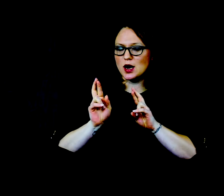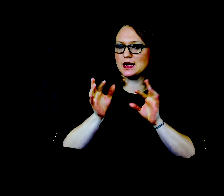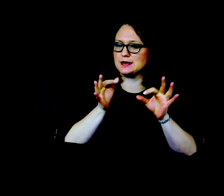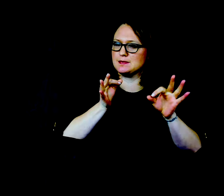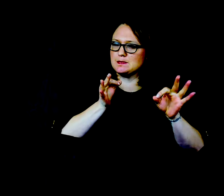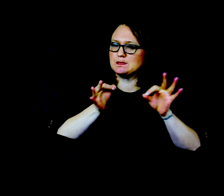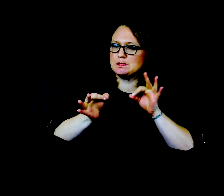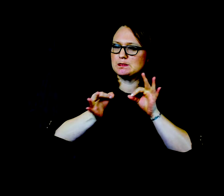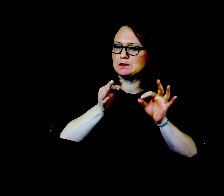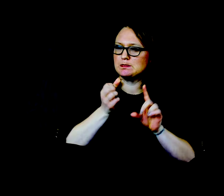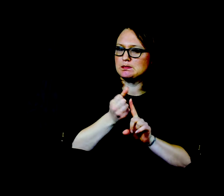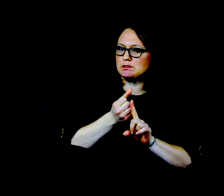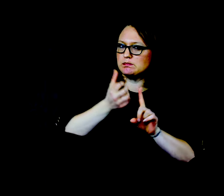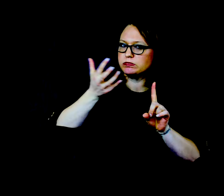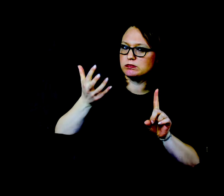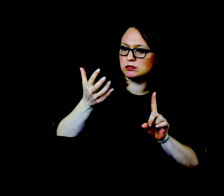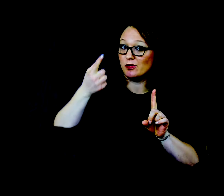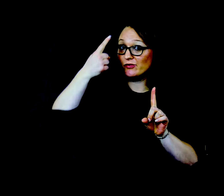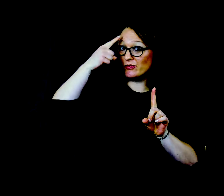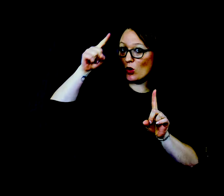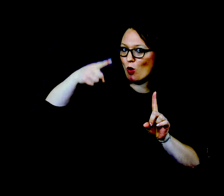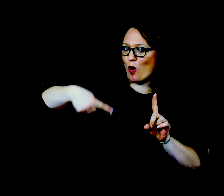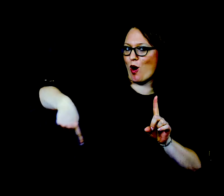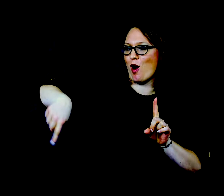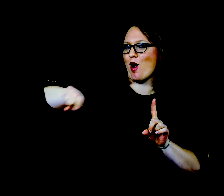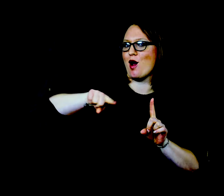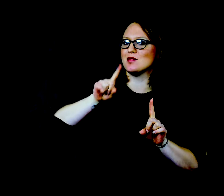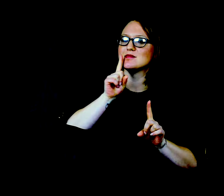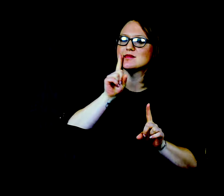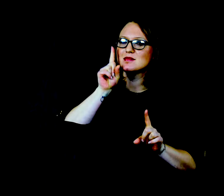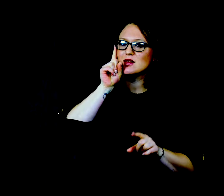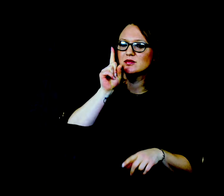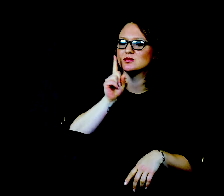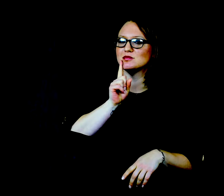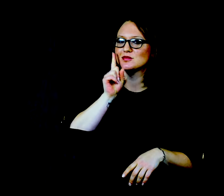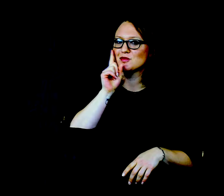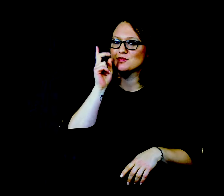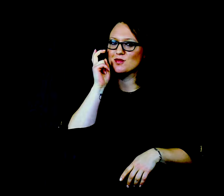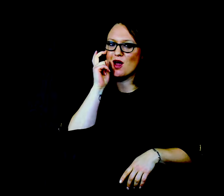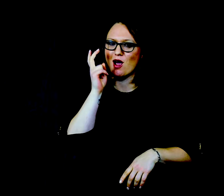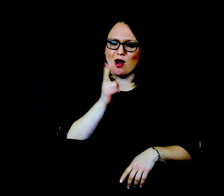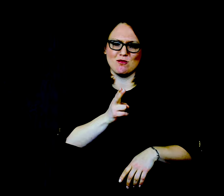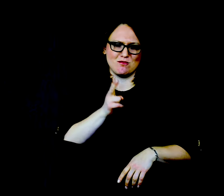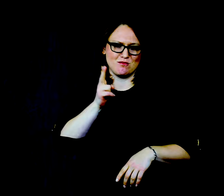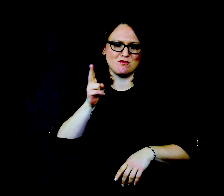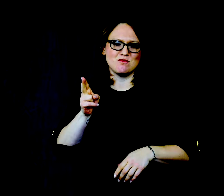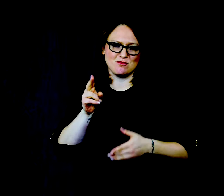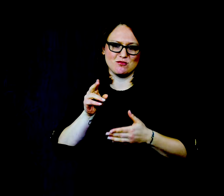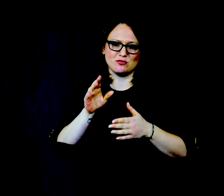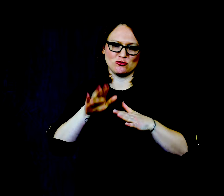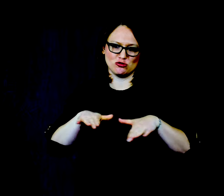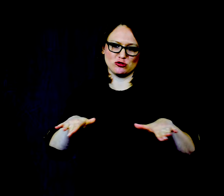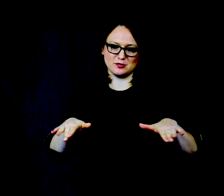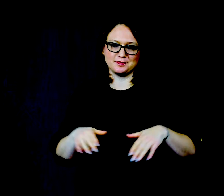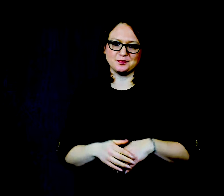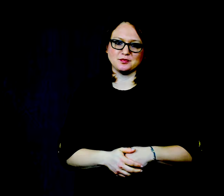Minnesota children who are Deaf, DeafBlind & Hard of Hearing.